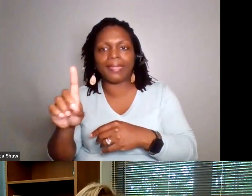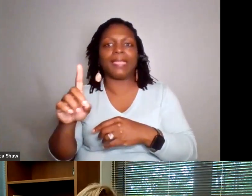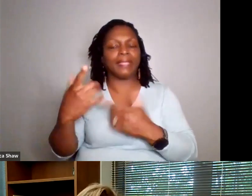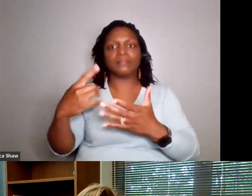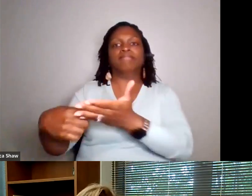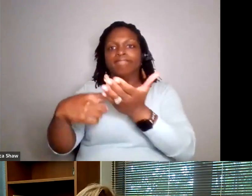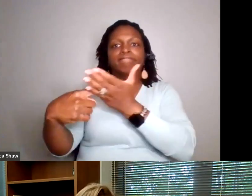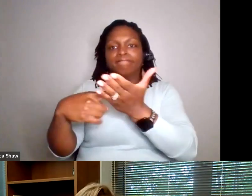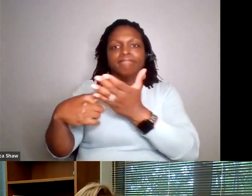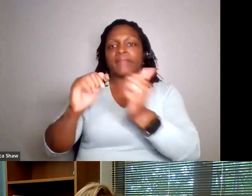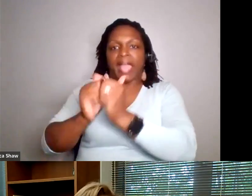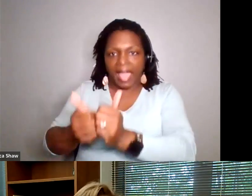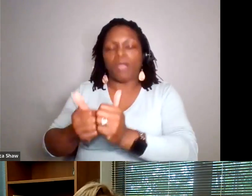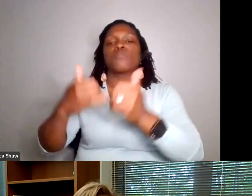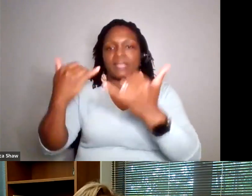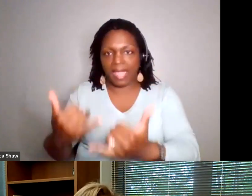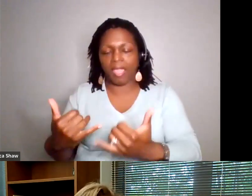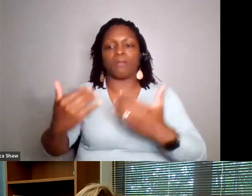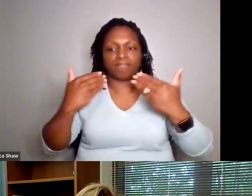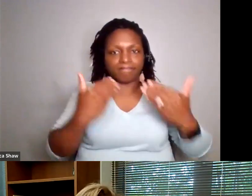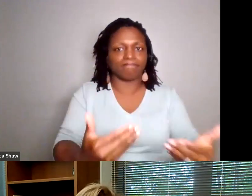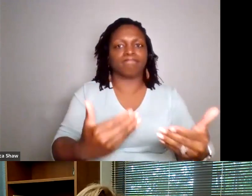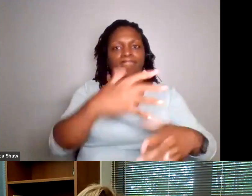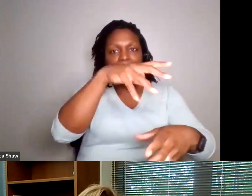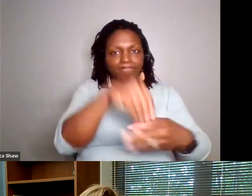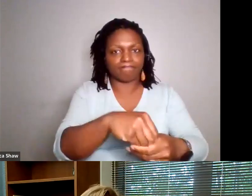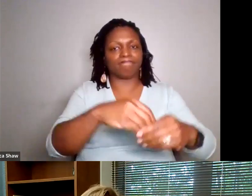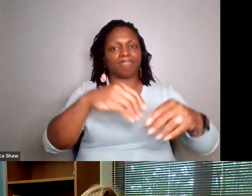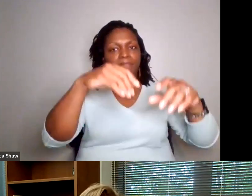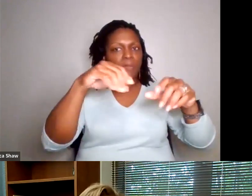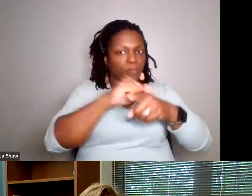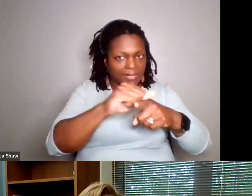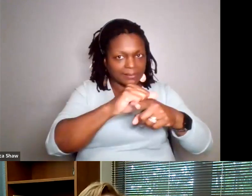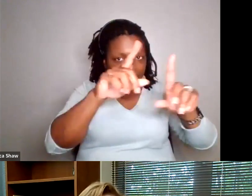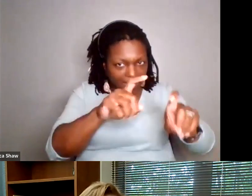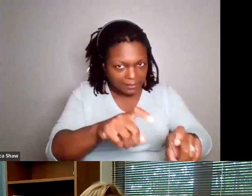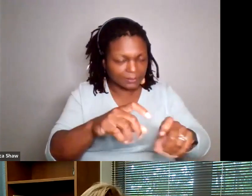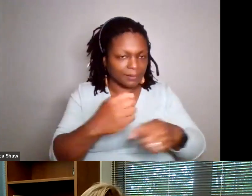Now we just we need to to practice it and and test it, to be sure to try.